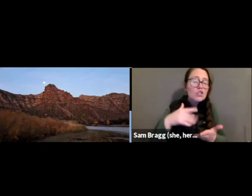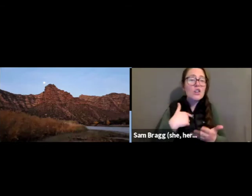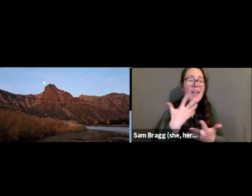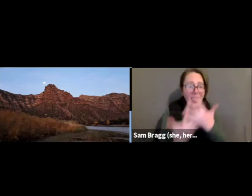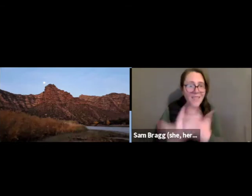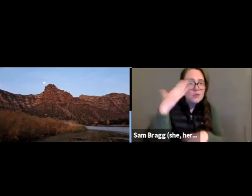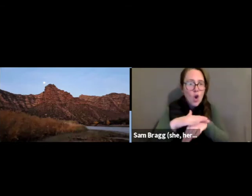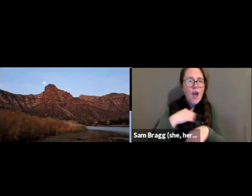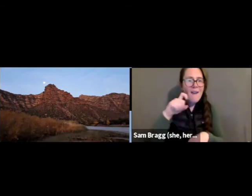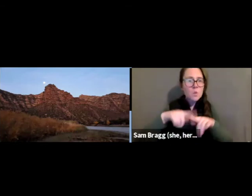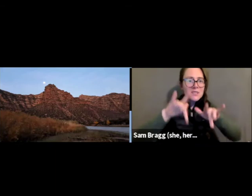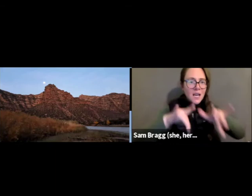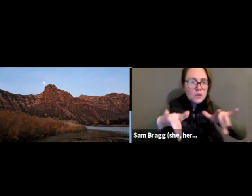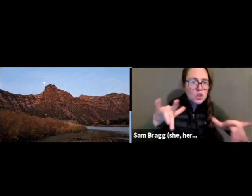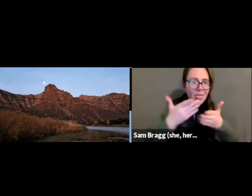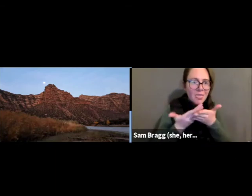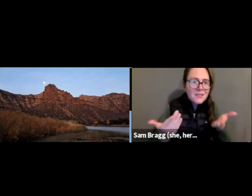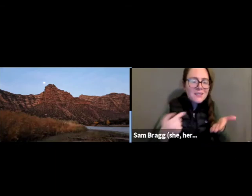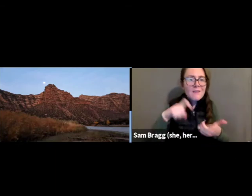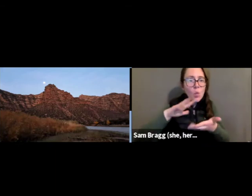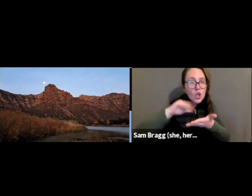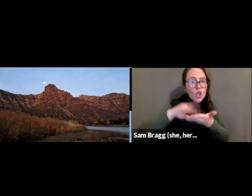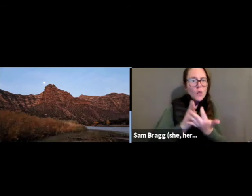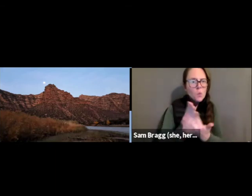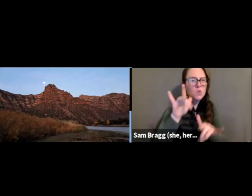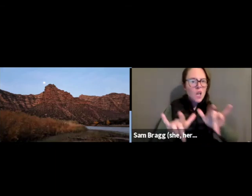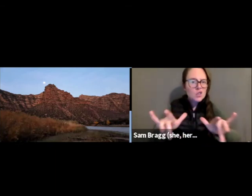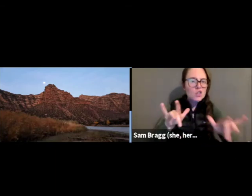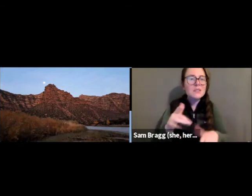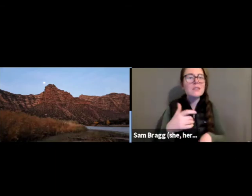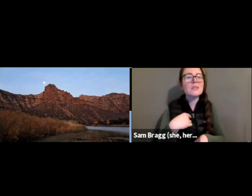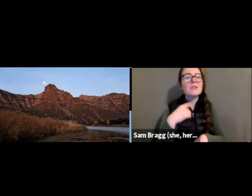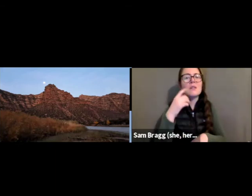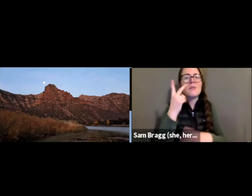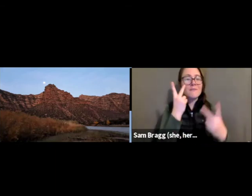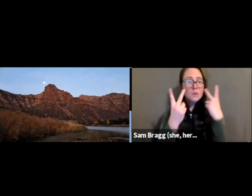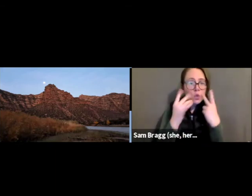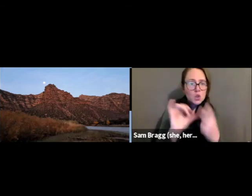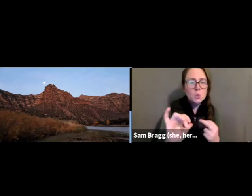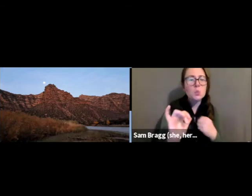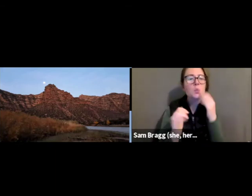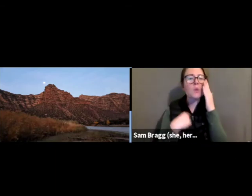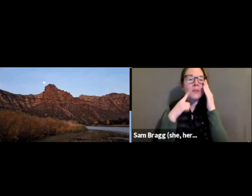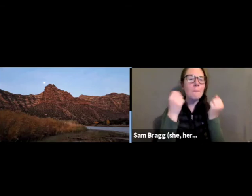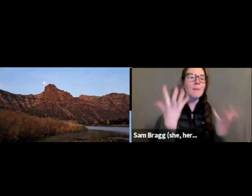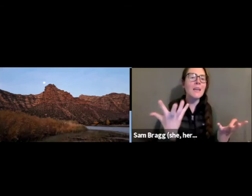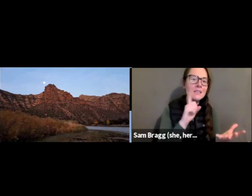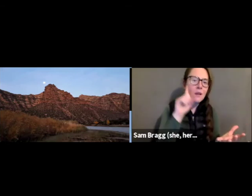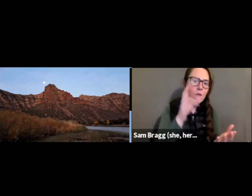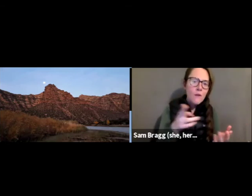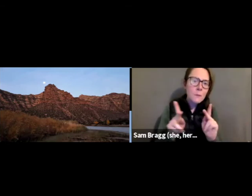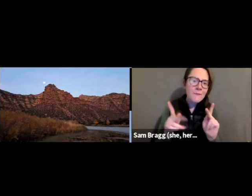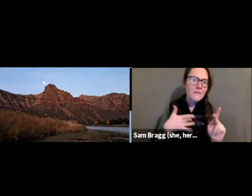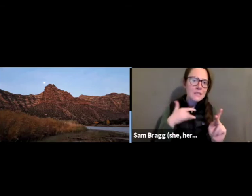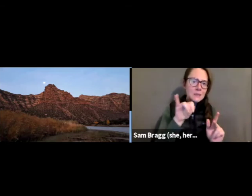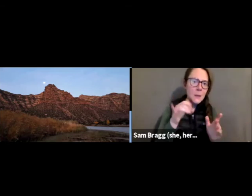The other thing I think that I had was having a very hands-on experience as well as very